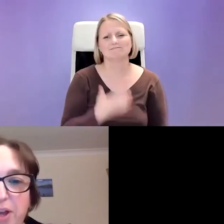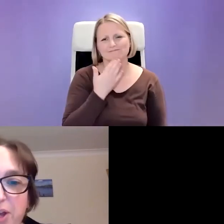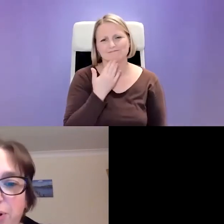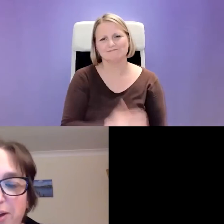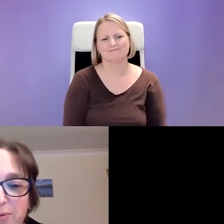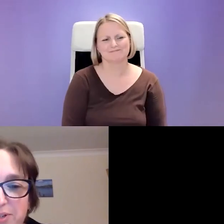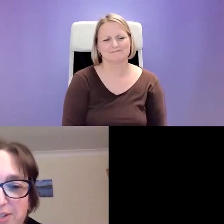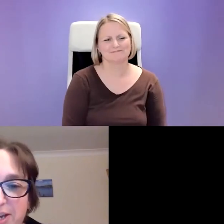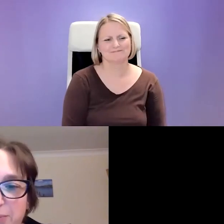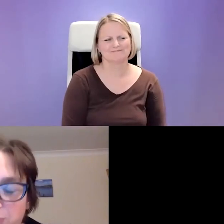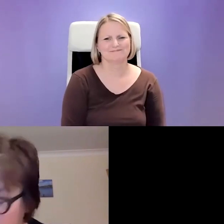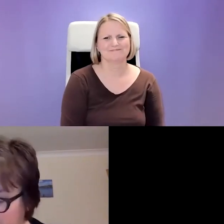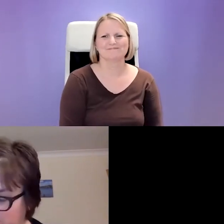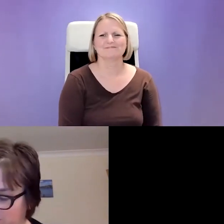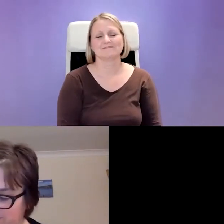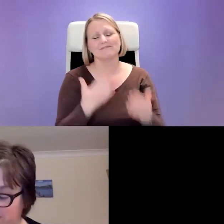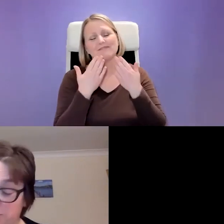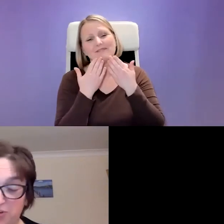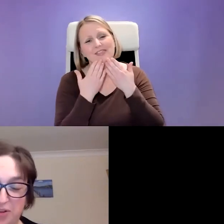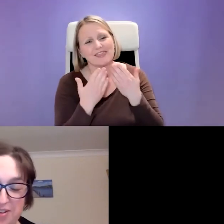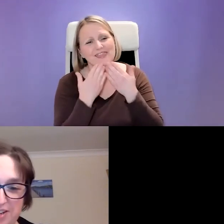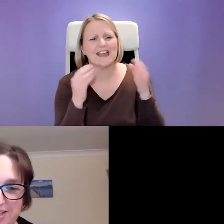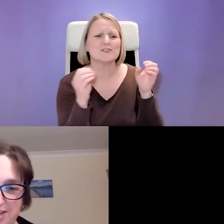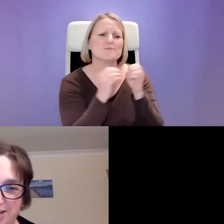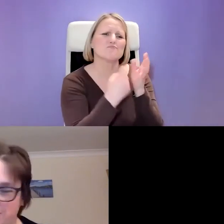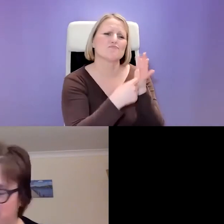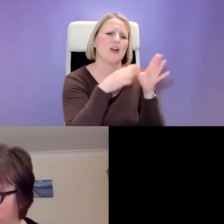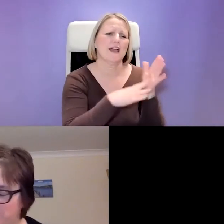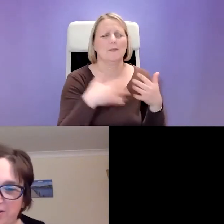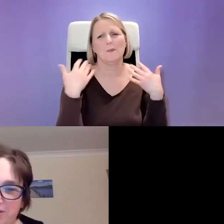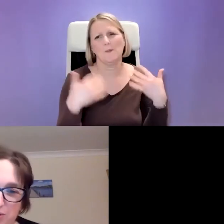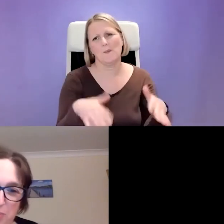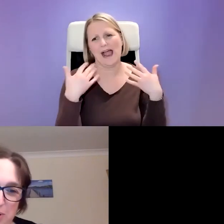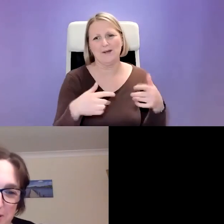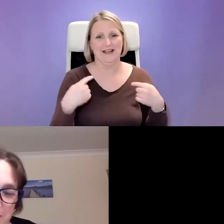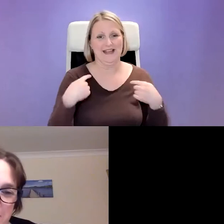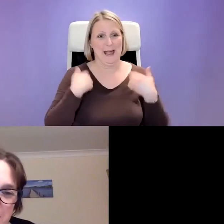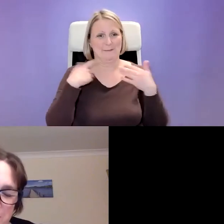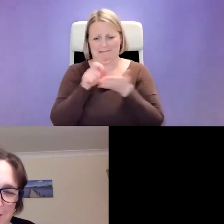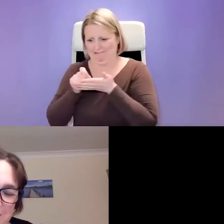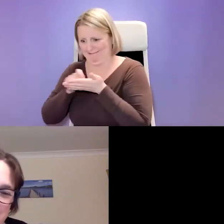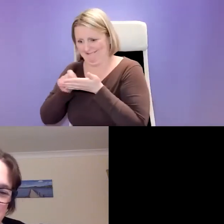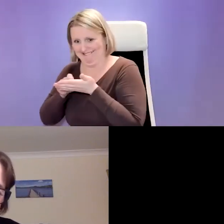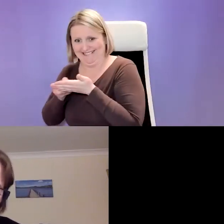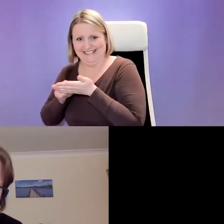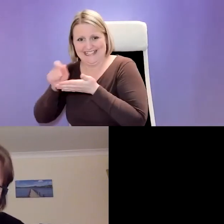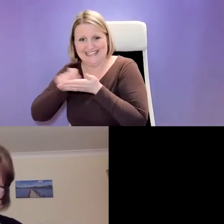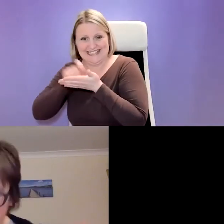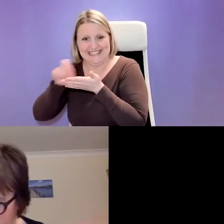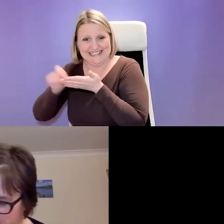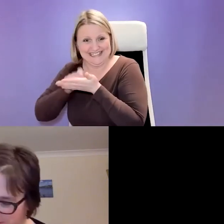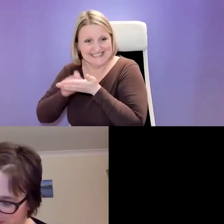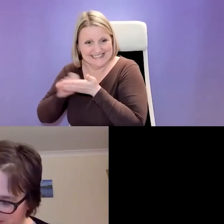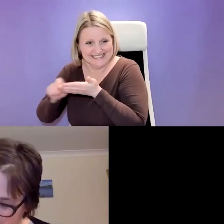[DENISE] Thank you, Brian, that was that was absolutely fascinating and I was busy scribbling pages of notes